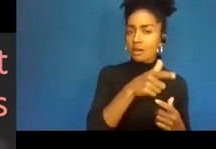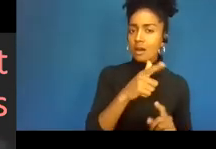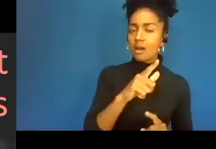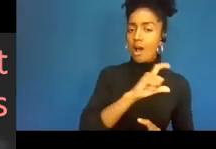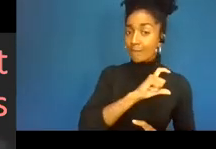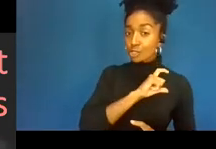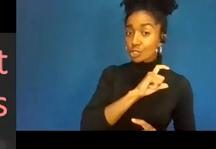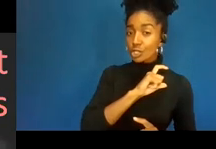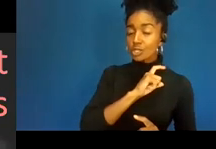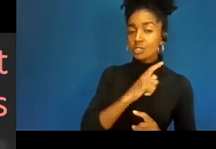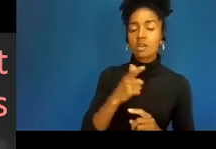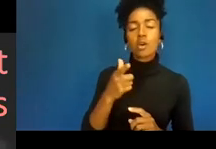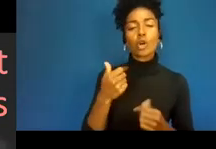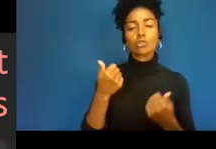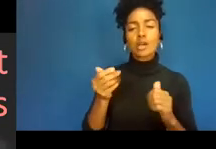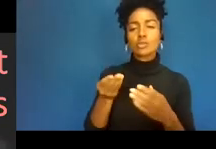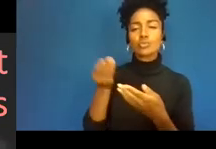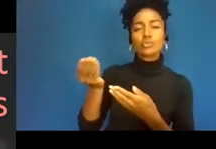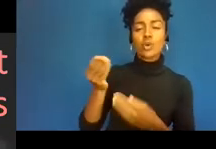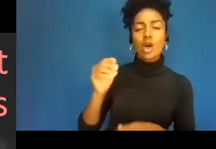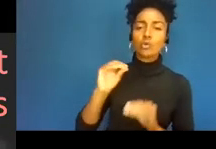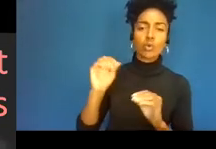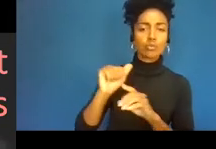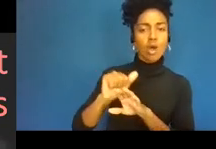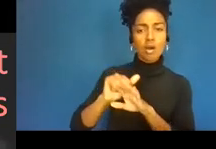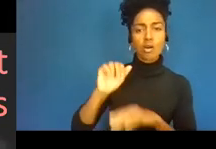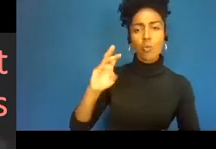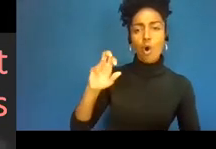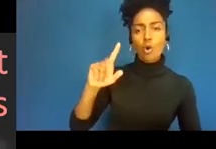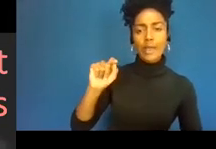and there's some dispute about whether or not they announced themselves.